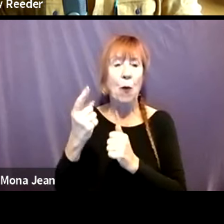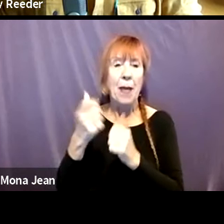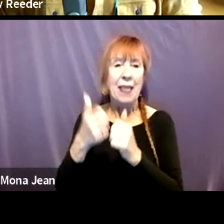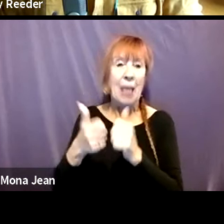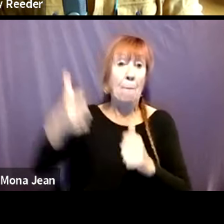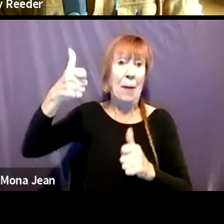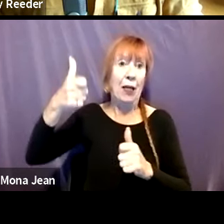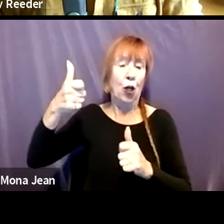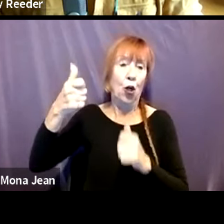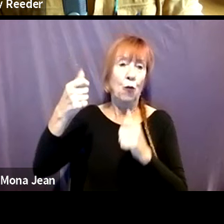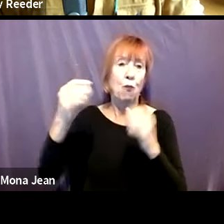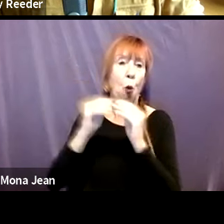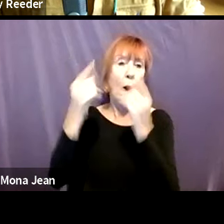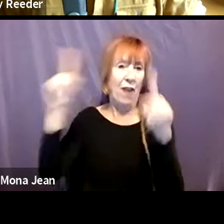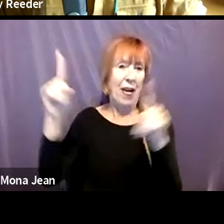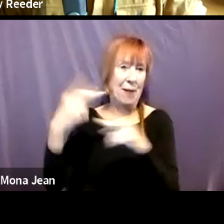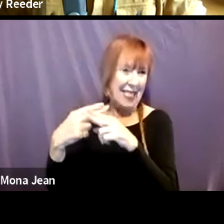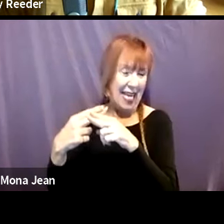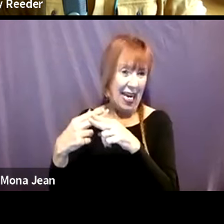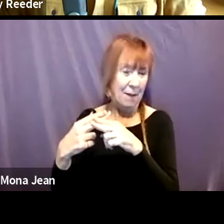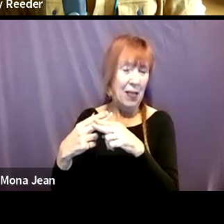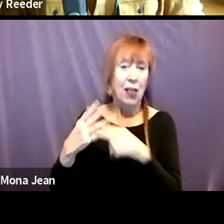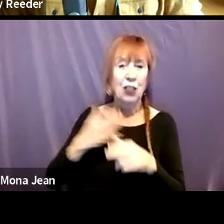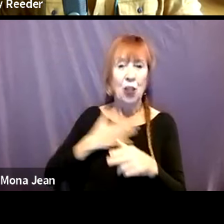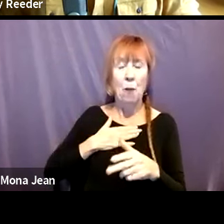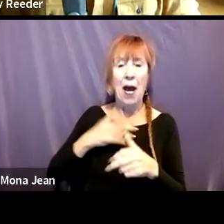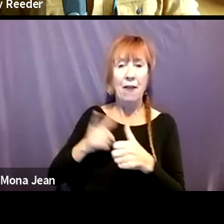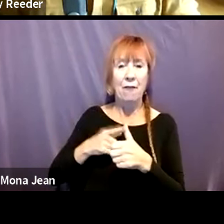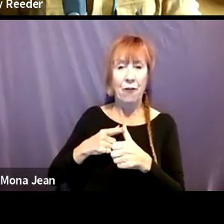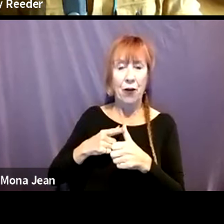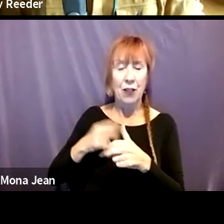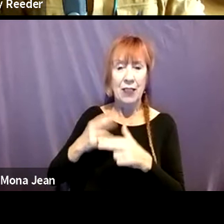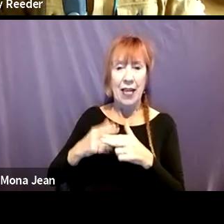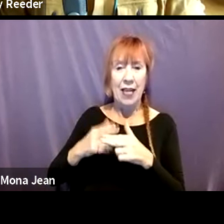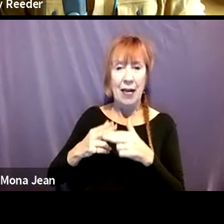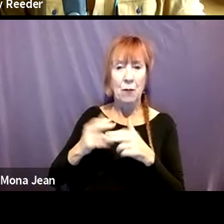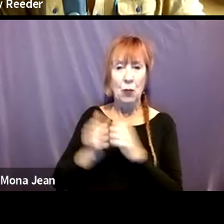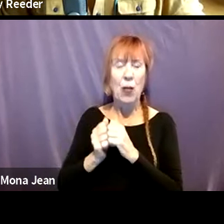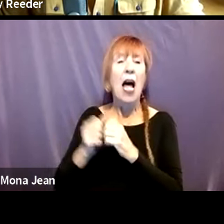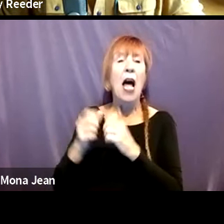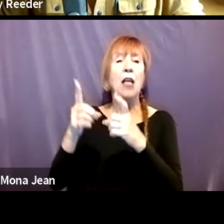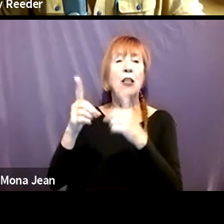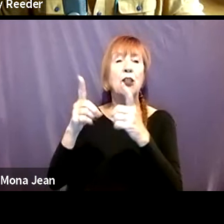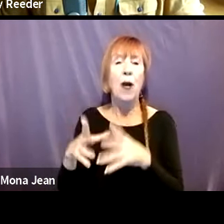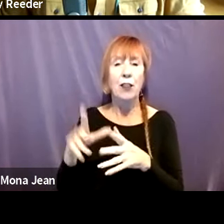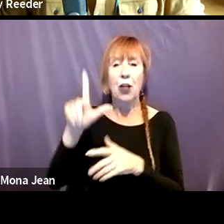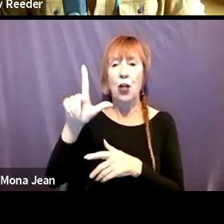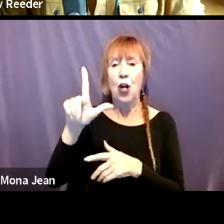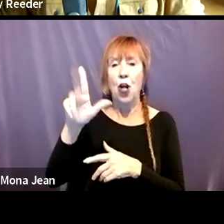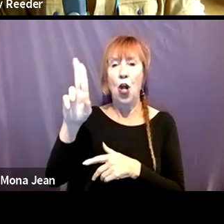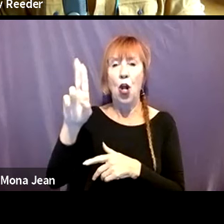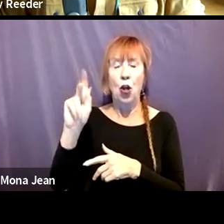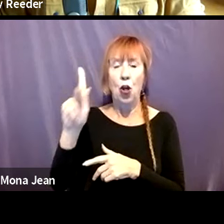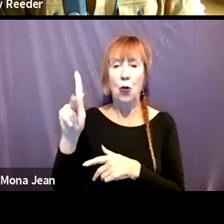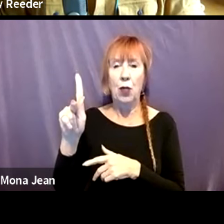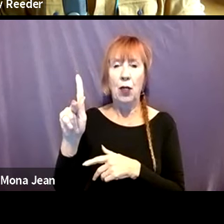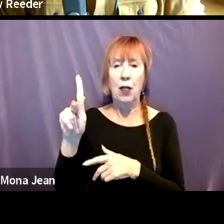And so I think my very first pitch was with this director, Luke Greenfield. Feels like a million years ago.